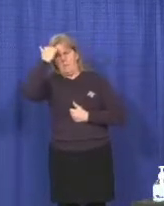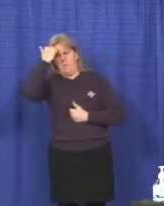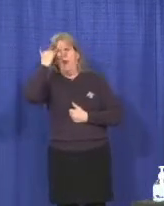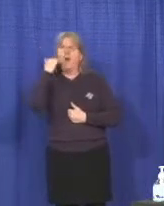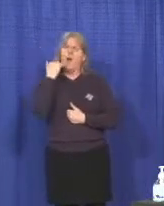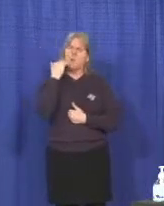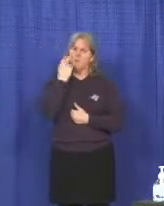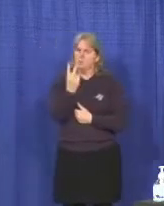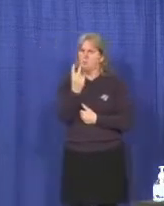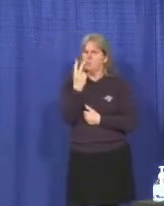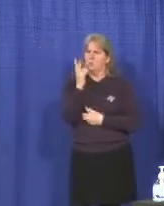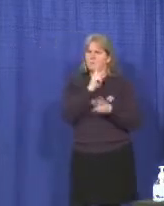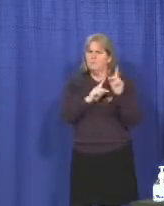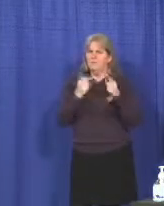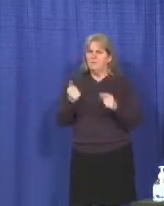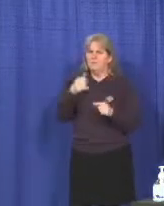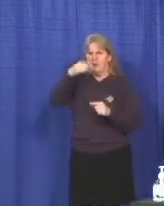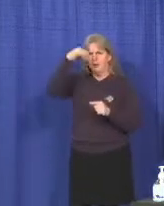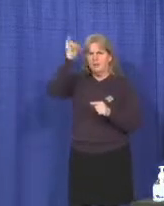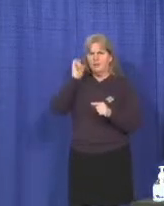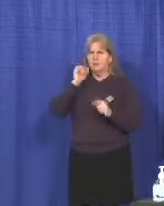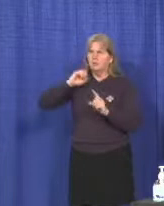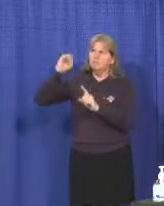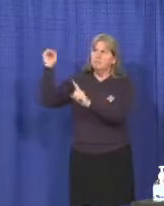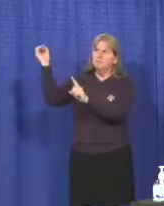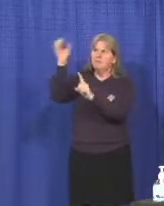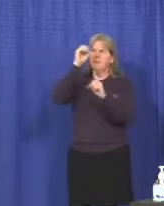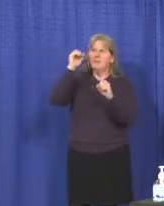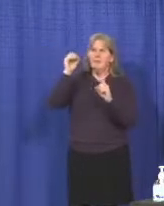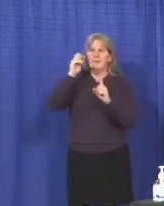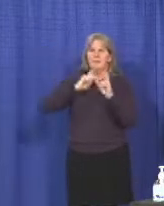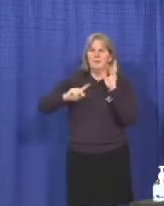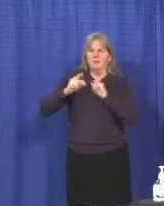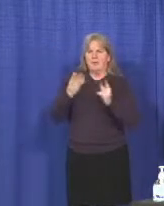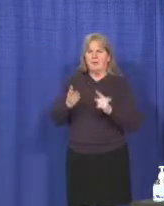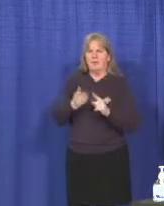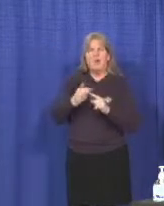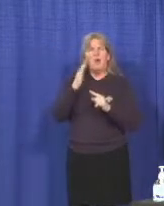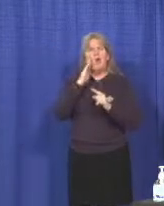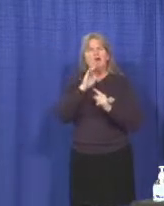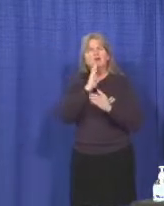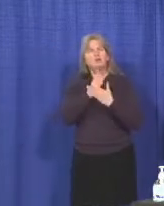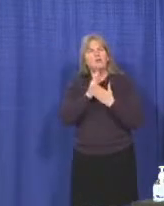I know a couple individuals have publicly reported severe in --